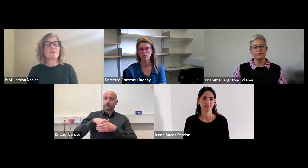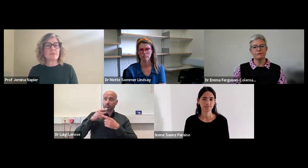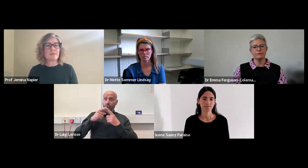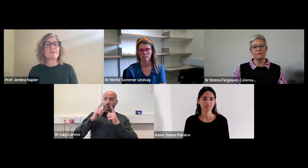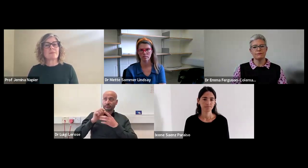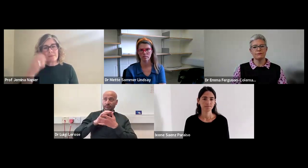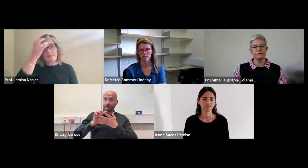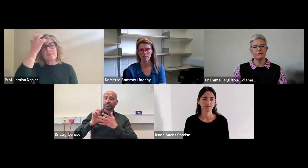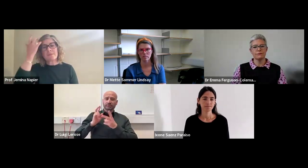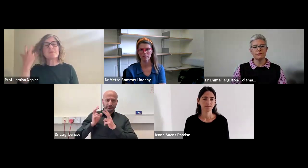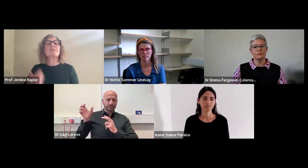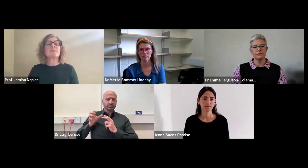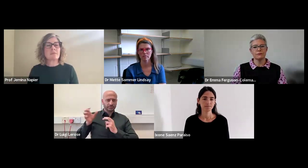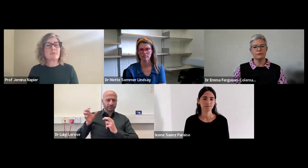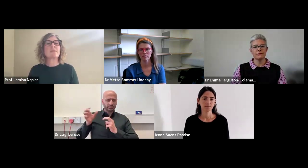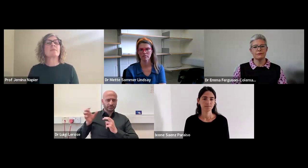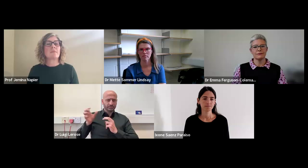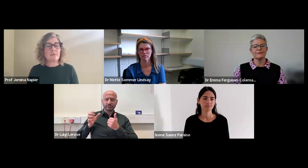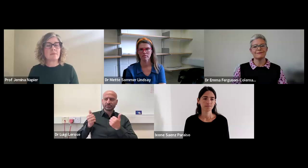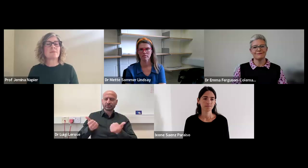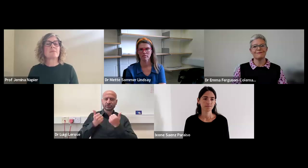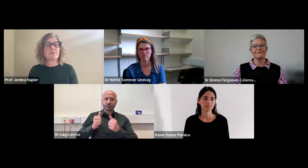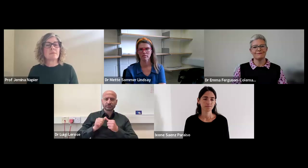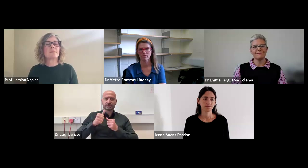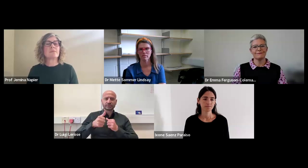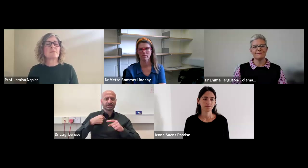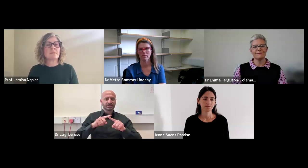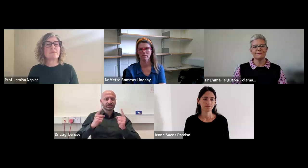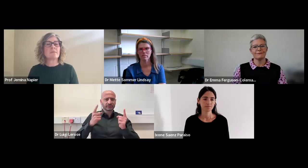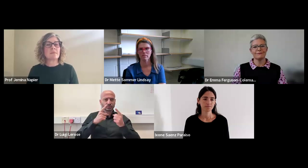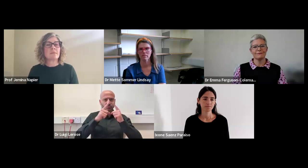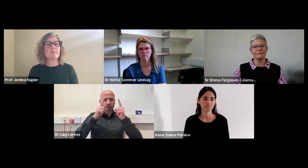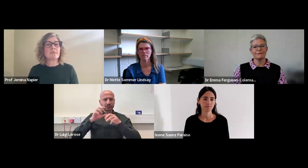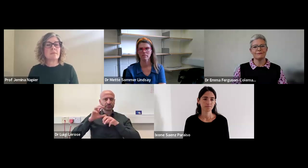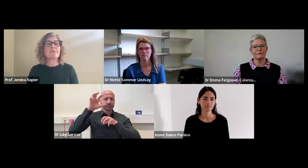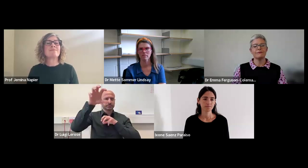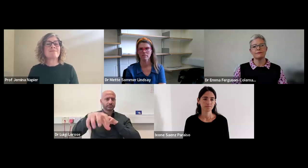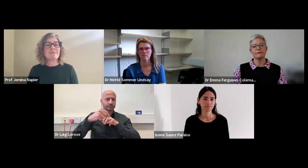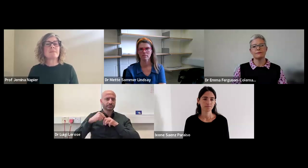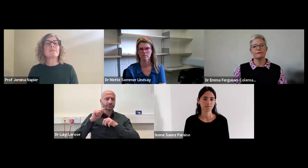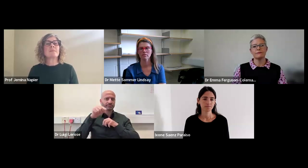the landscape. I was getting interpreted during my PhD, the moment it finished, I moved to a